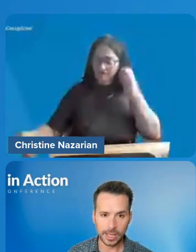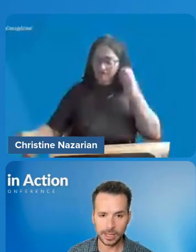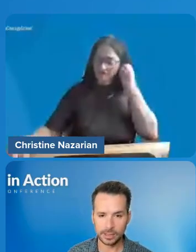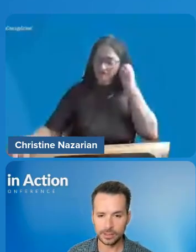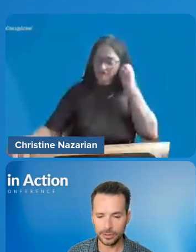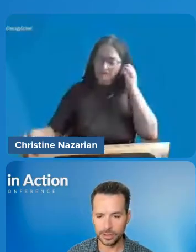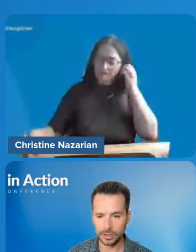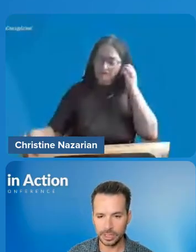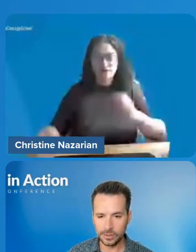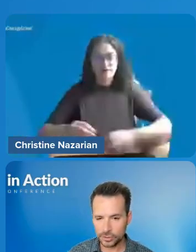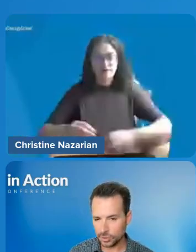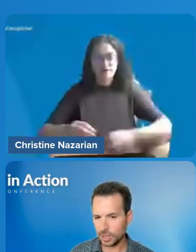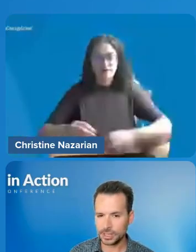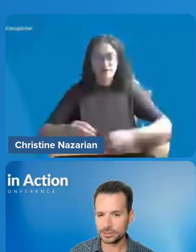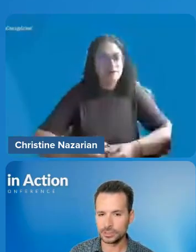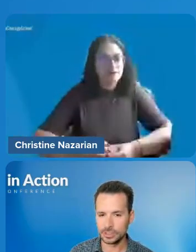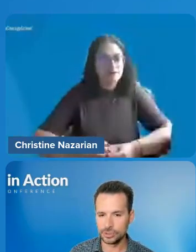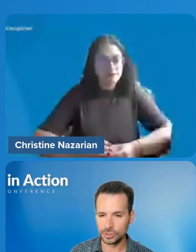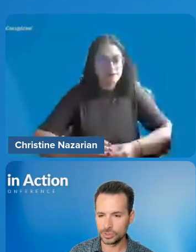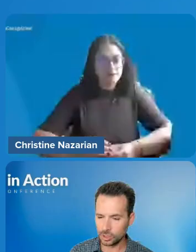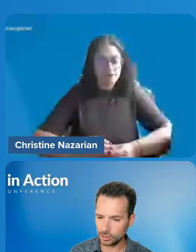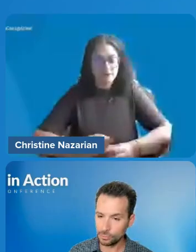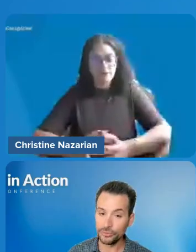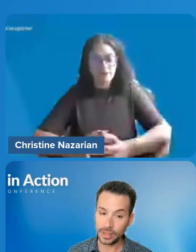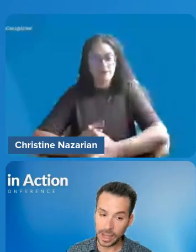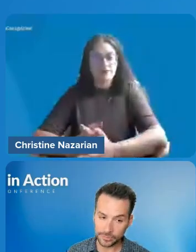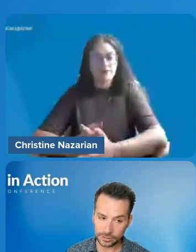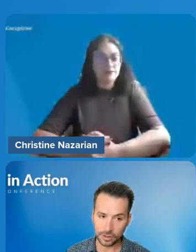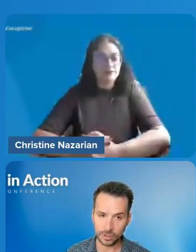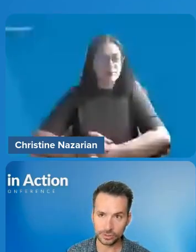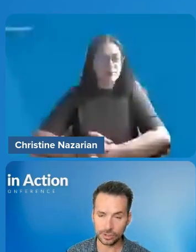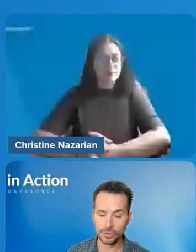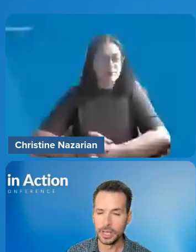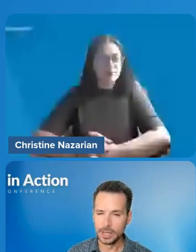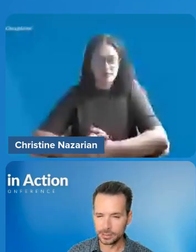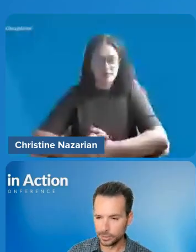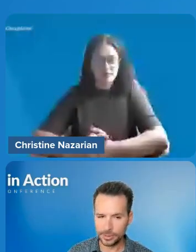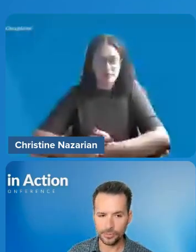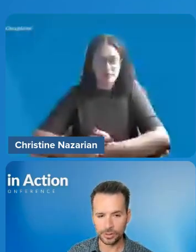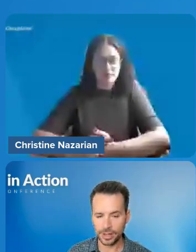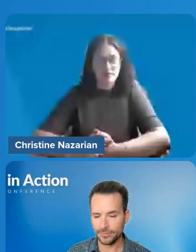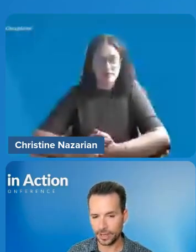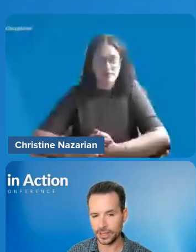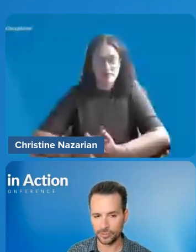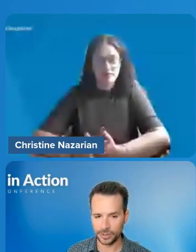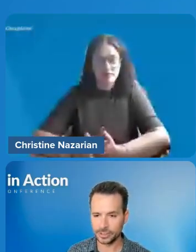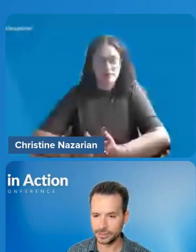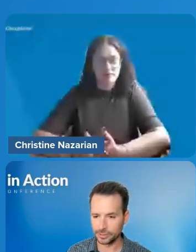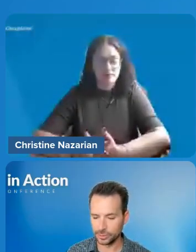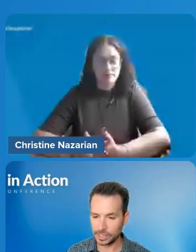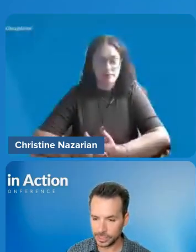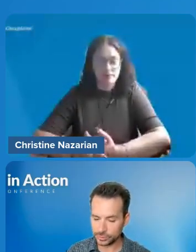And the individual client is using what's called a moving avatar. So it's a little bit more lifelike and realistic to engage with.